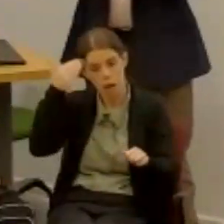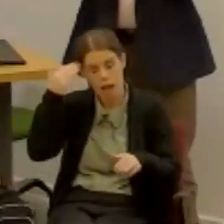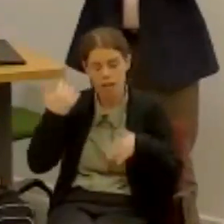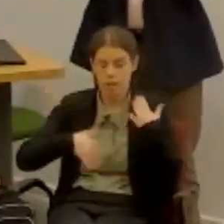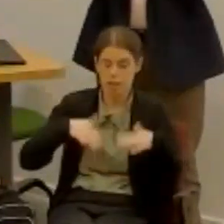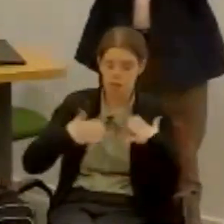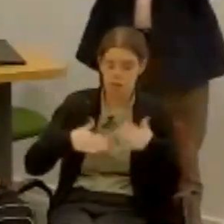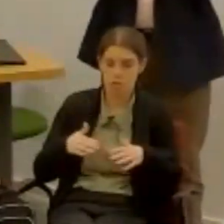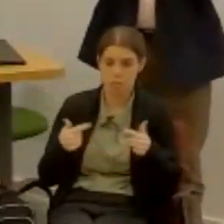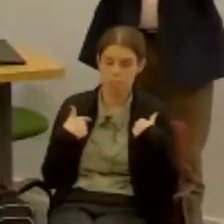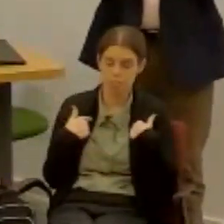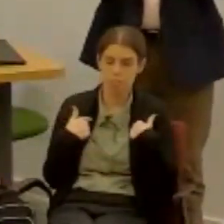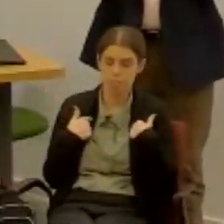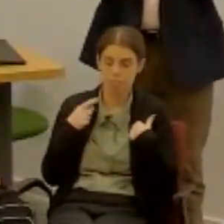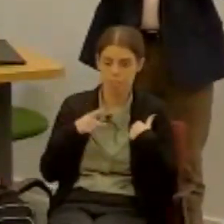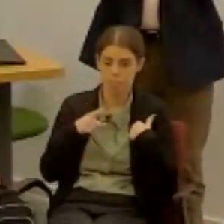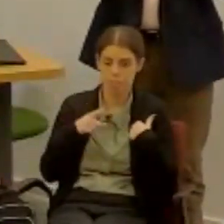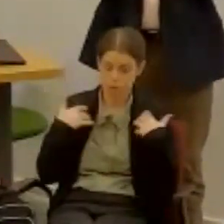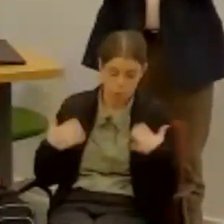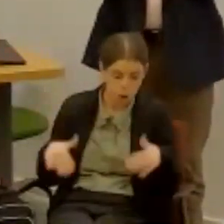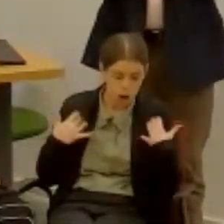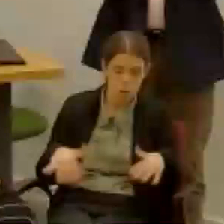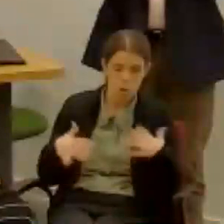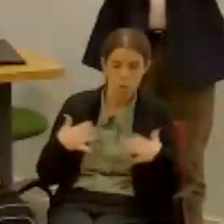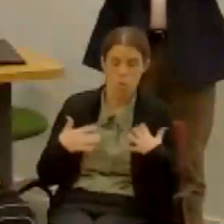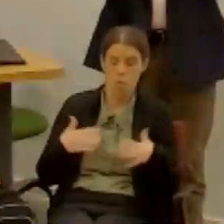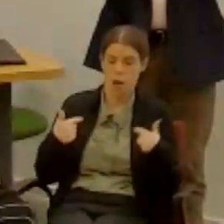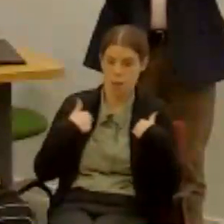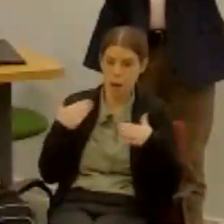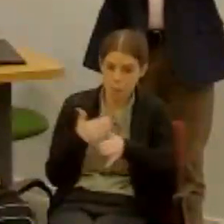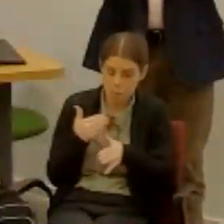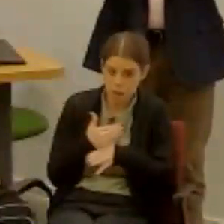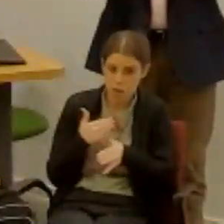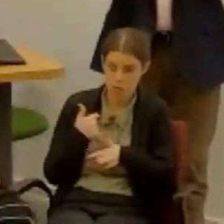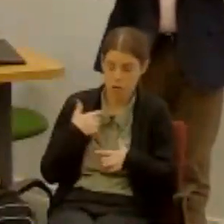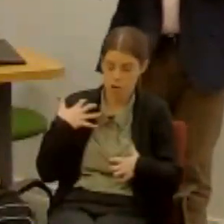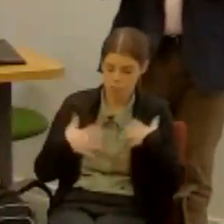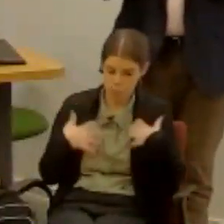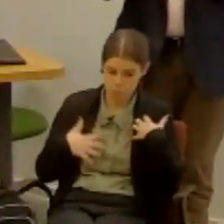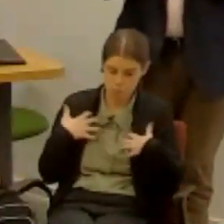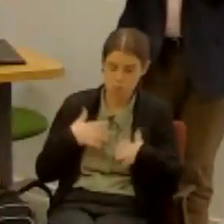that's fascinating. I'm a pathologist. That's the kind of stuff that I really have an interest in.